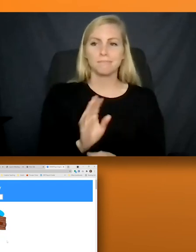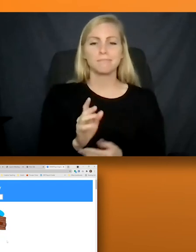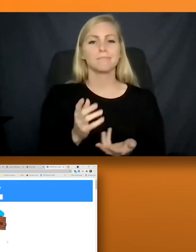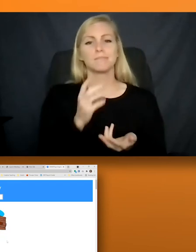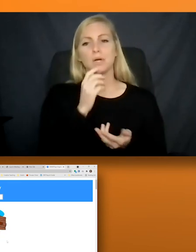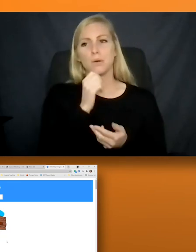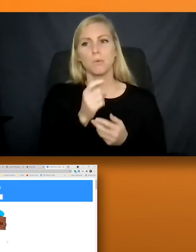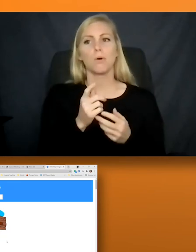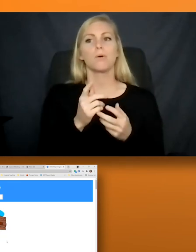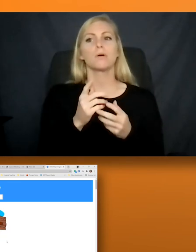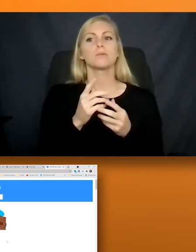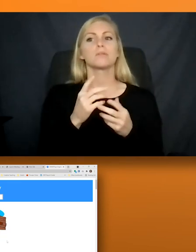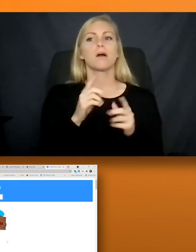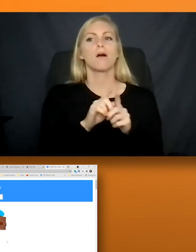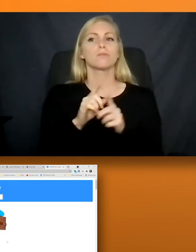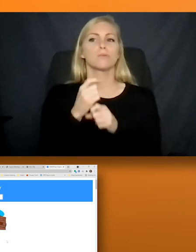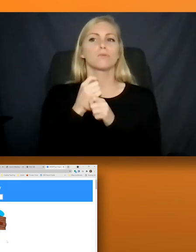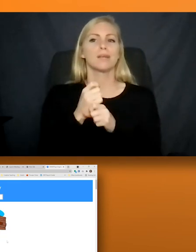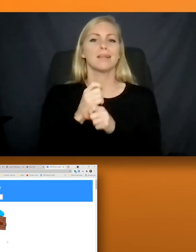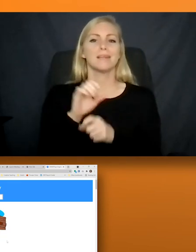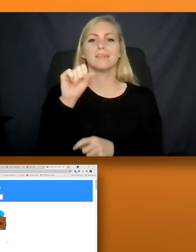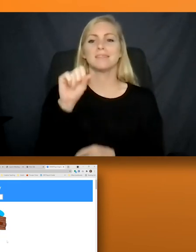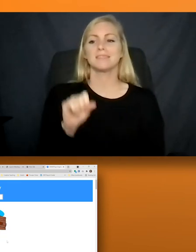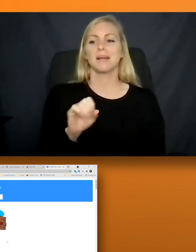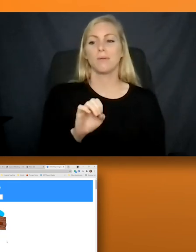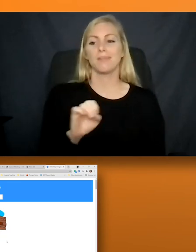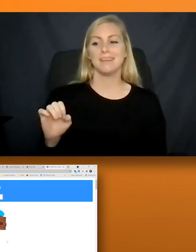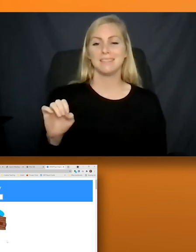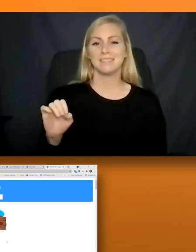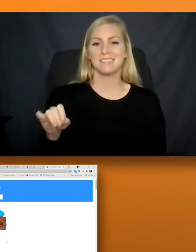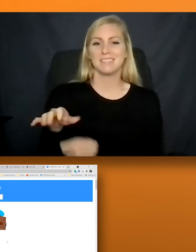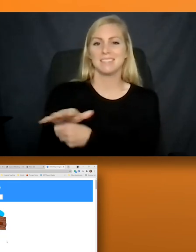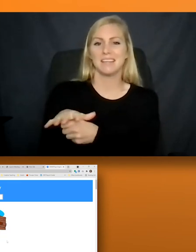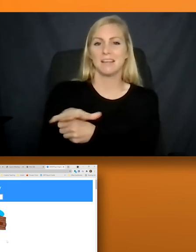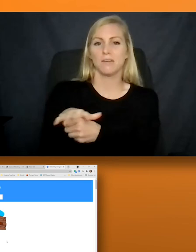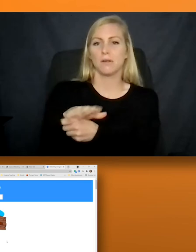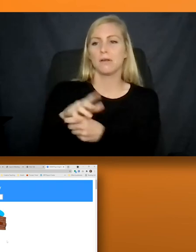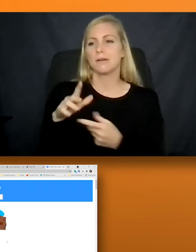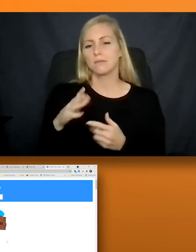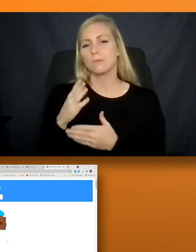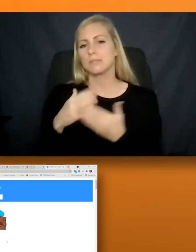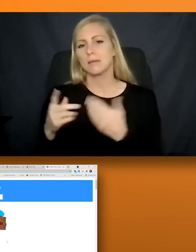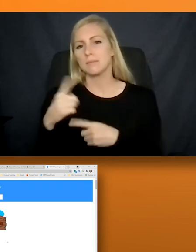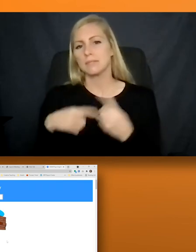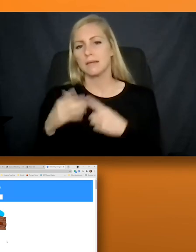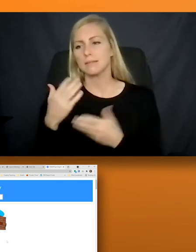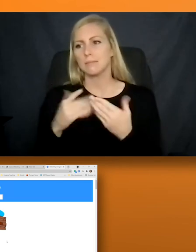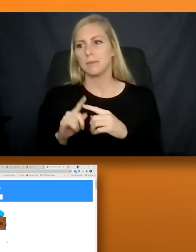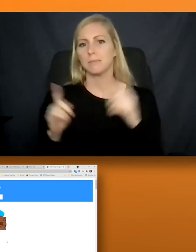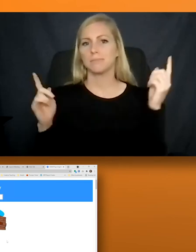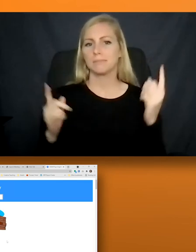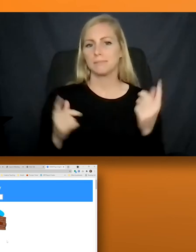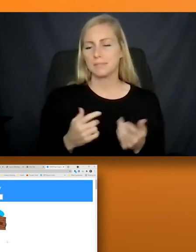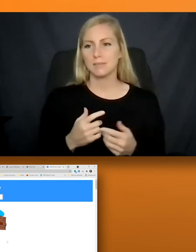And also created in the Southeast, so some of the signs might be different than ours. So just know that piece, but it is a tool,